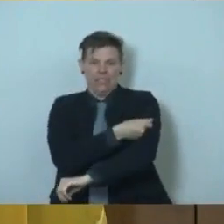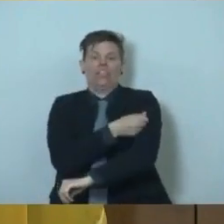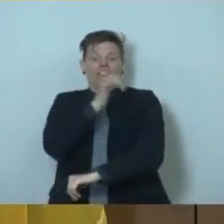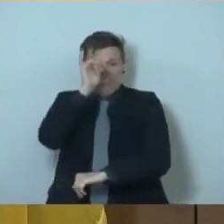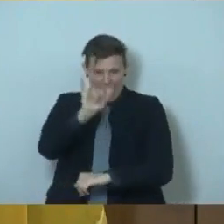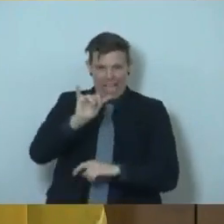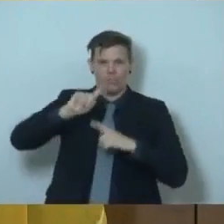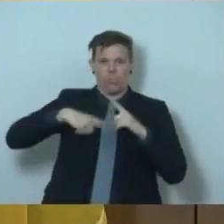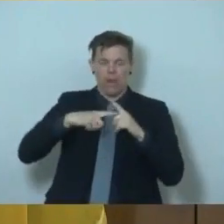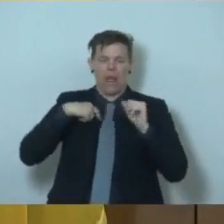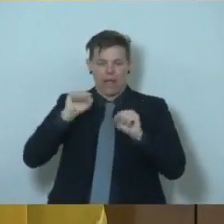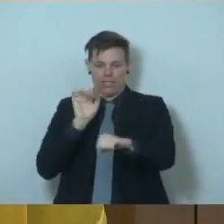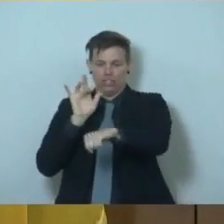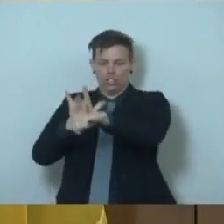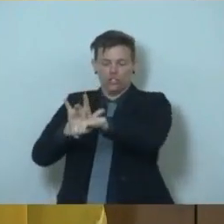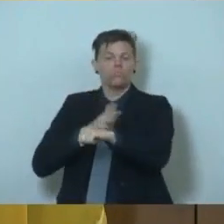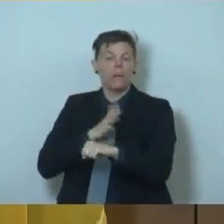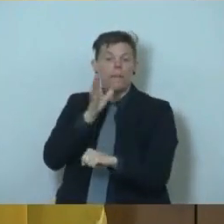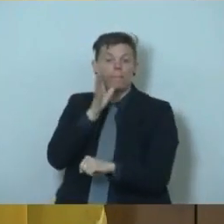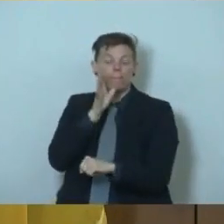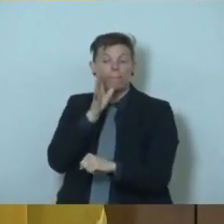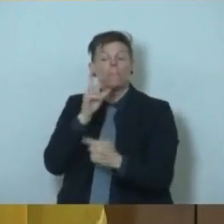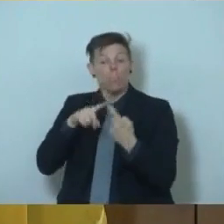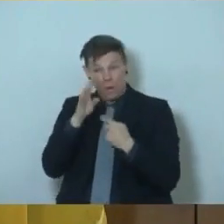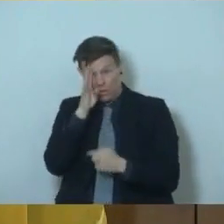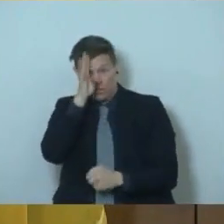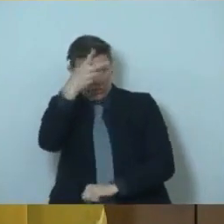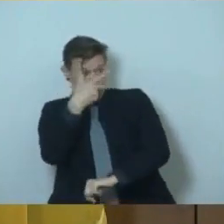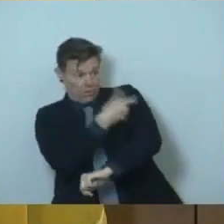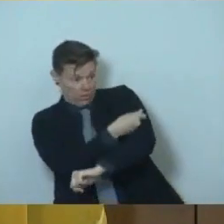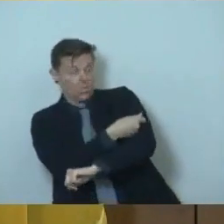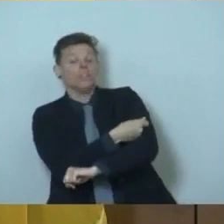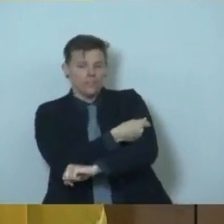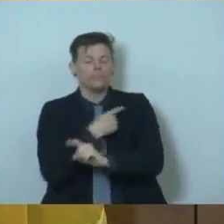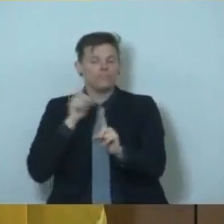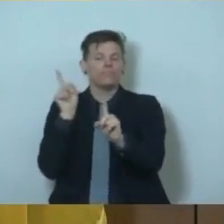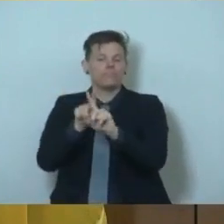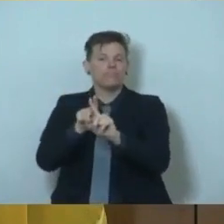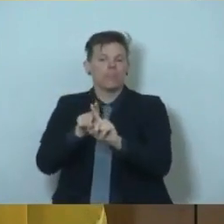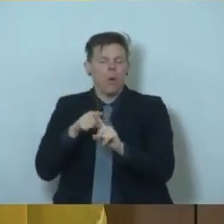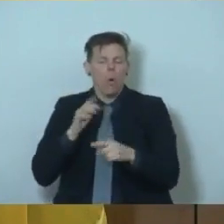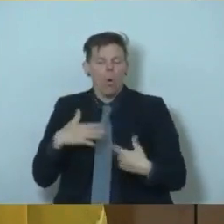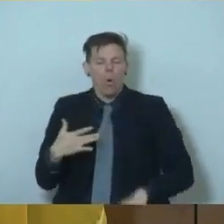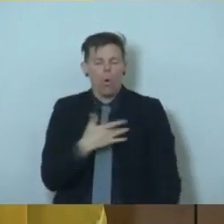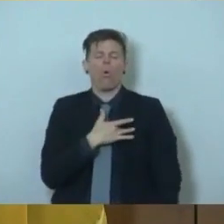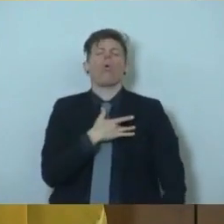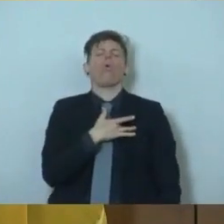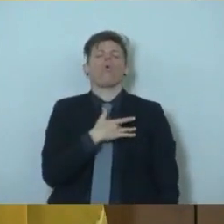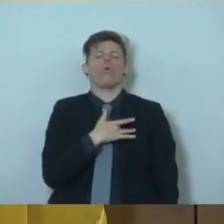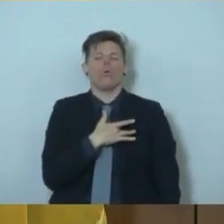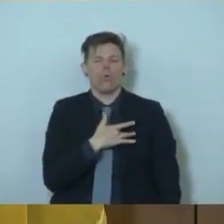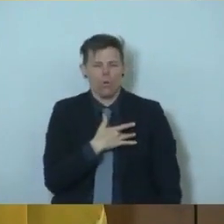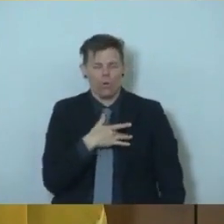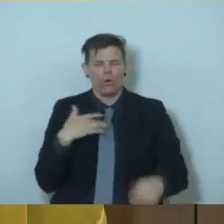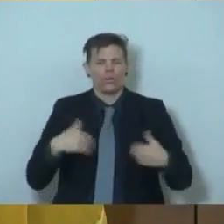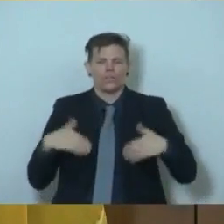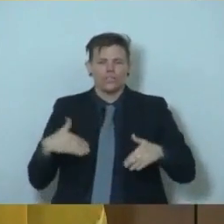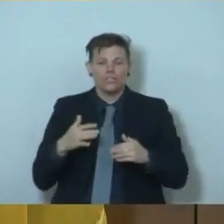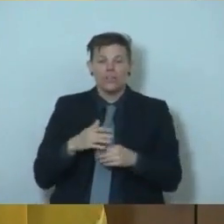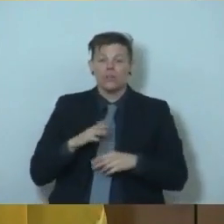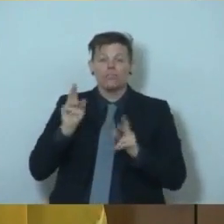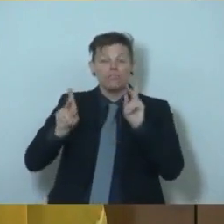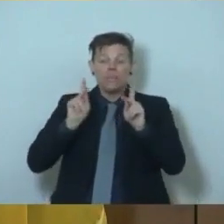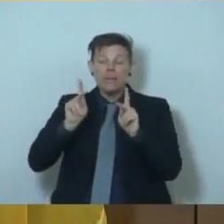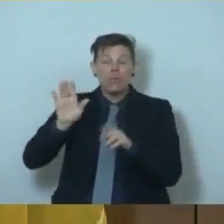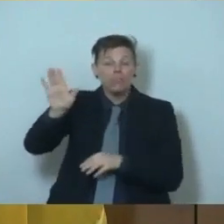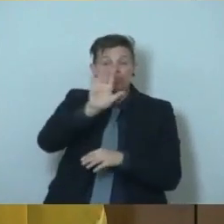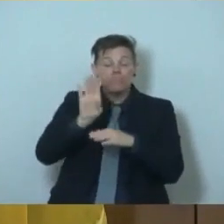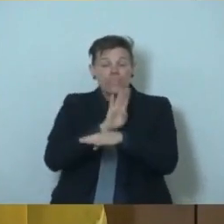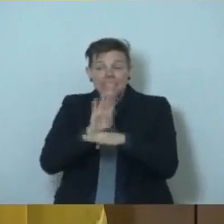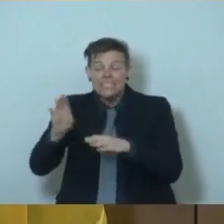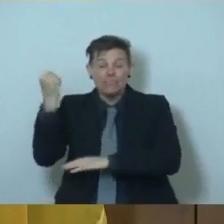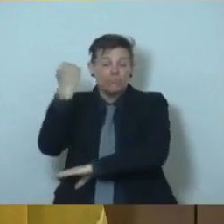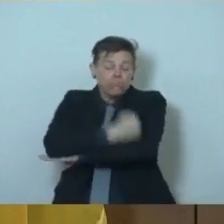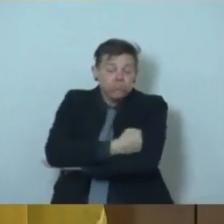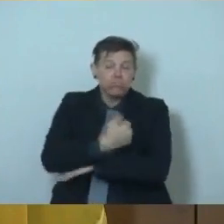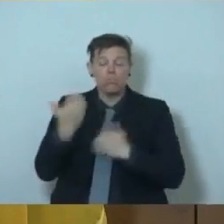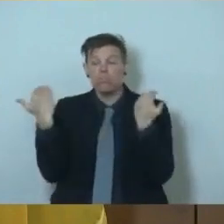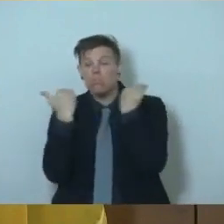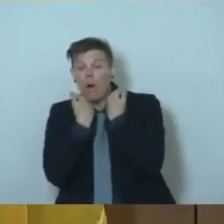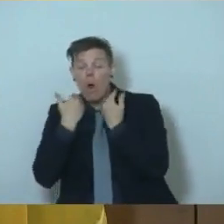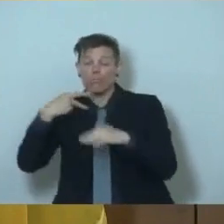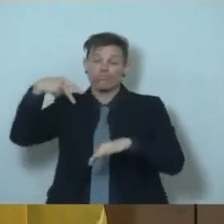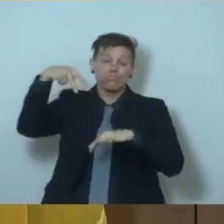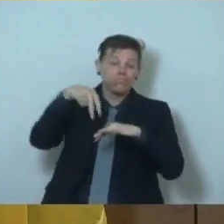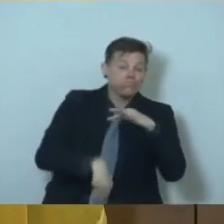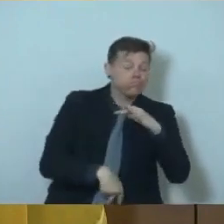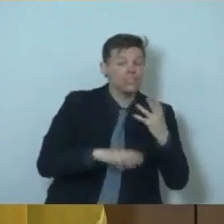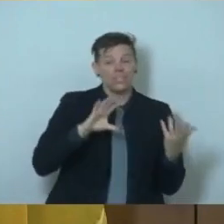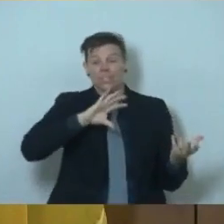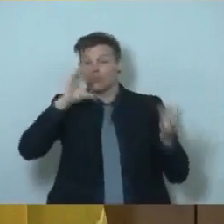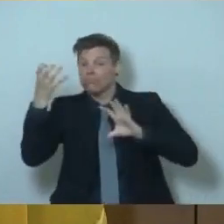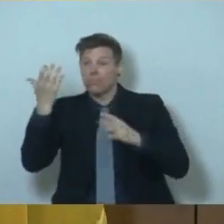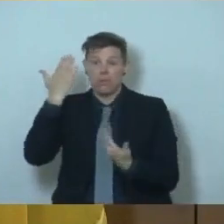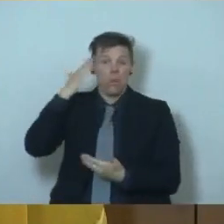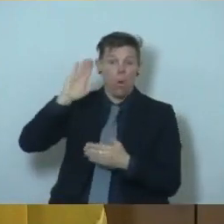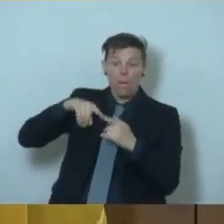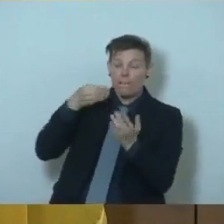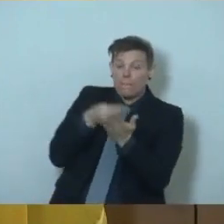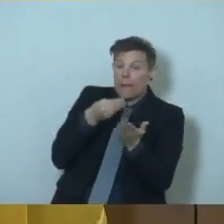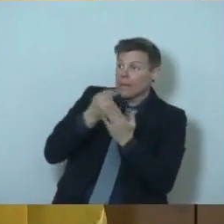WELL, THOSE ARE PAINFUL THINGS FOR ME TO HAVE TO HEAR AND I CAN ONLY IMAGINE HOW PAINFUL THEY ARE FOR PEOPLE WHO LOST THEIR BUSINESSES, WHO DON'T KNOW WHEN THEIR LIVES GET BACK TO NORMAL,